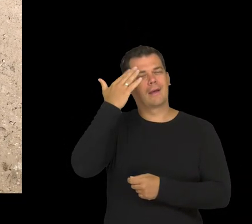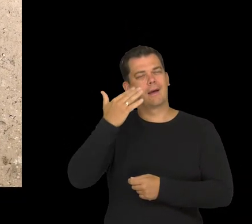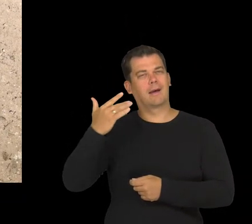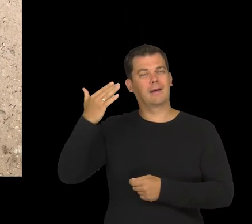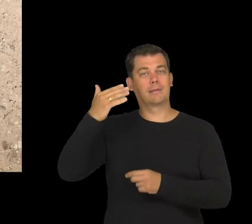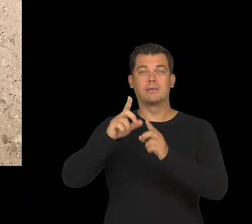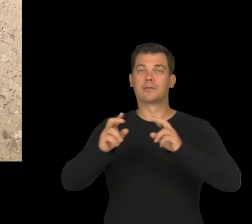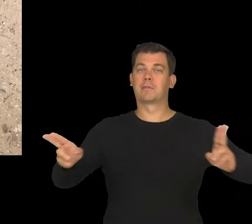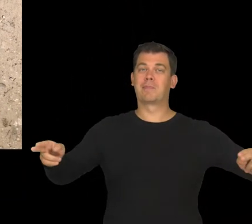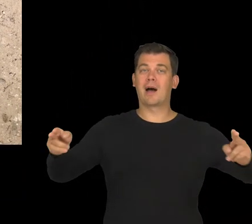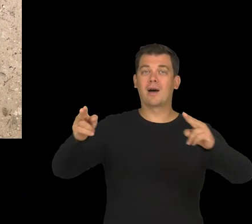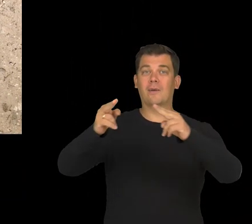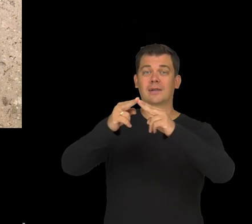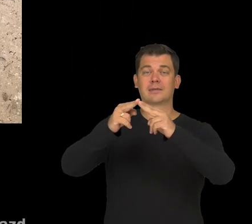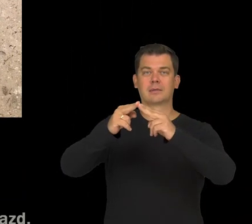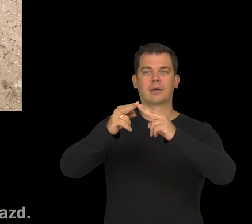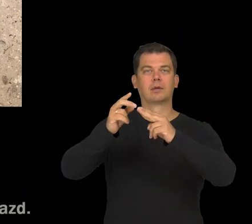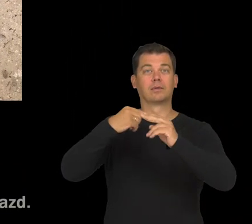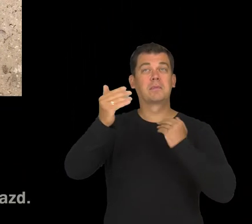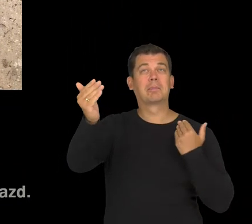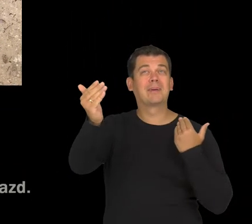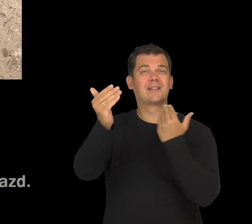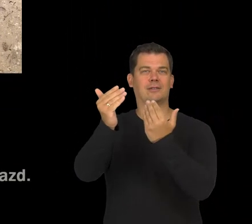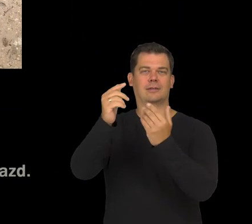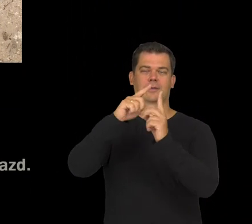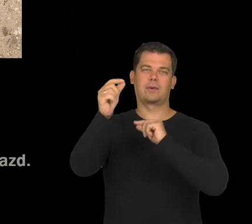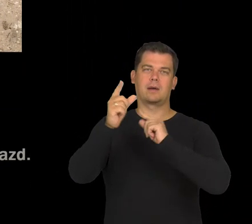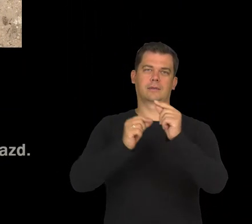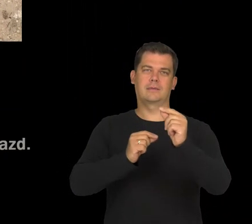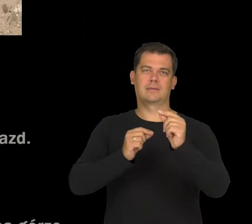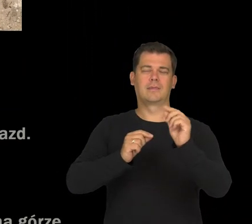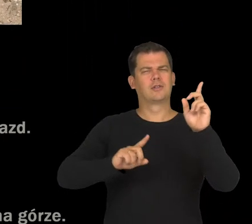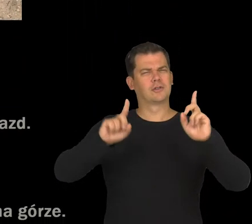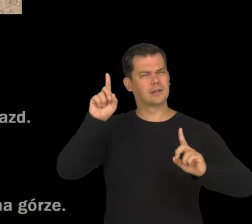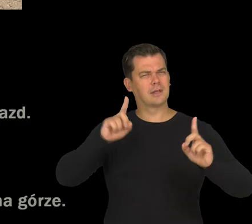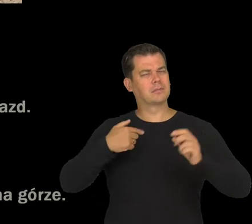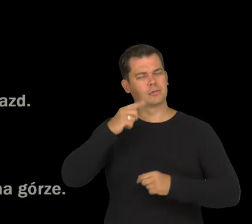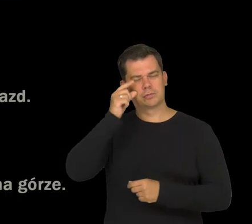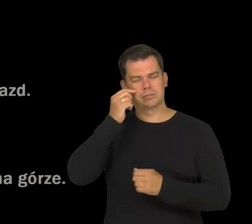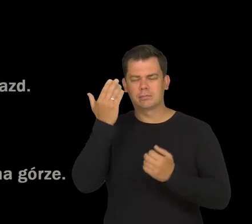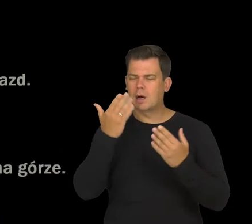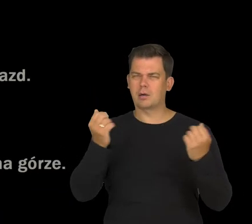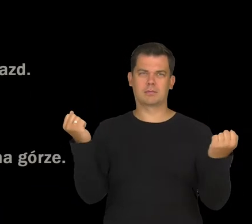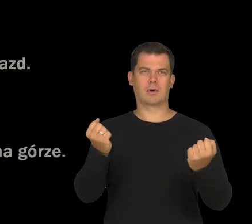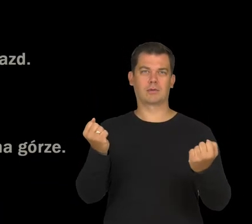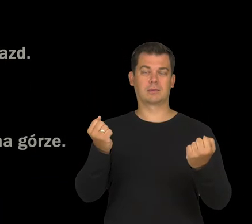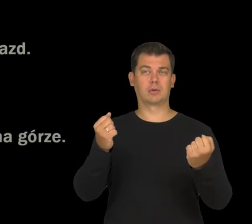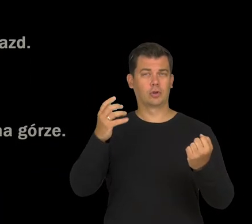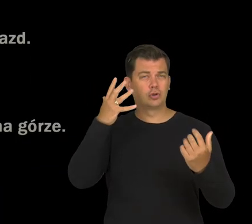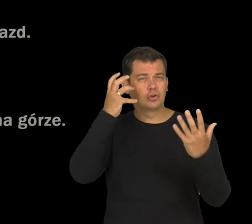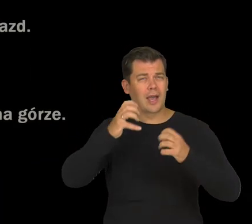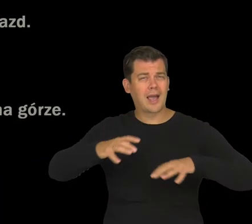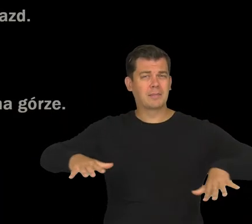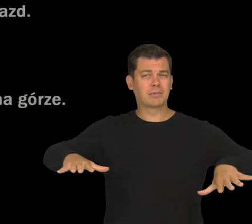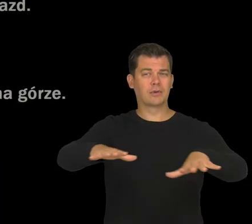I dream about the stars at night. I dream about how far the stars are. I dream about palaces, they are closer to stars. Sometimes I sleep deeply. It's dark below.